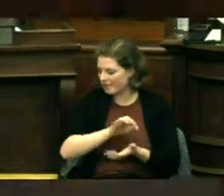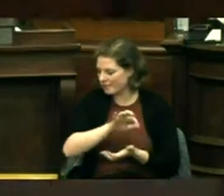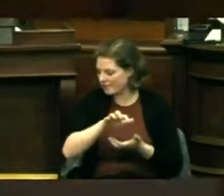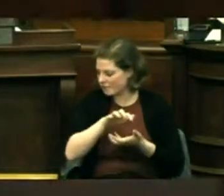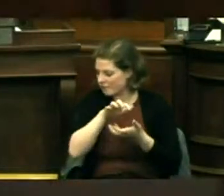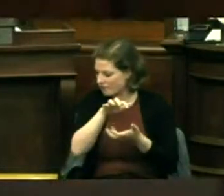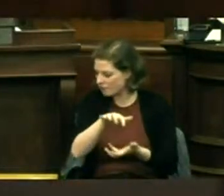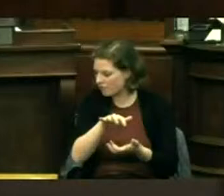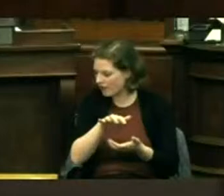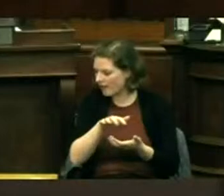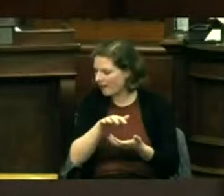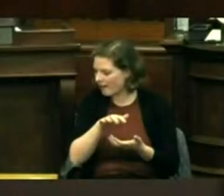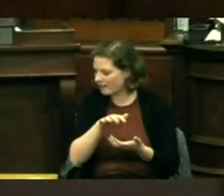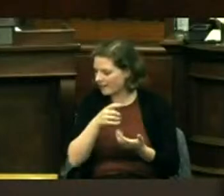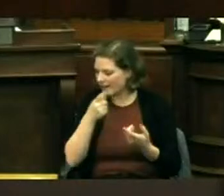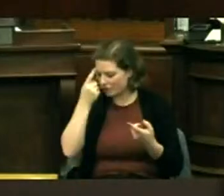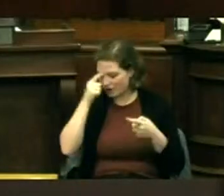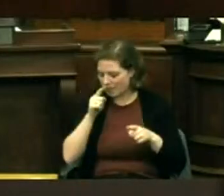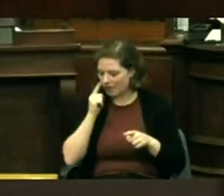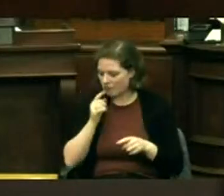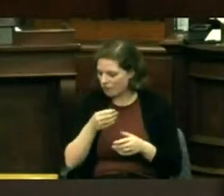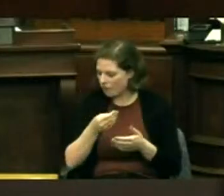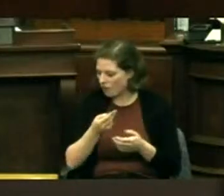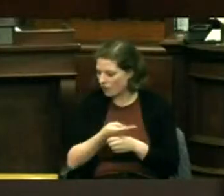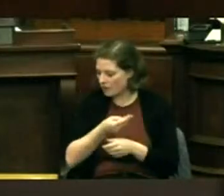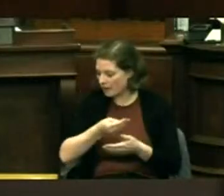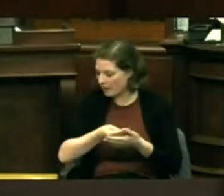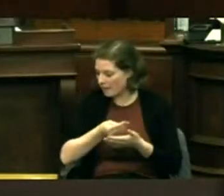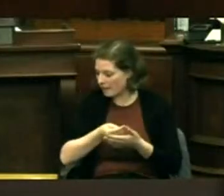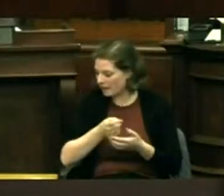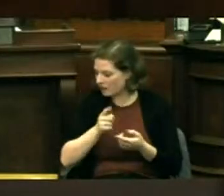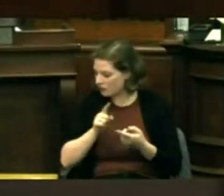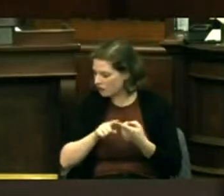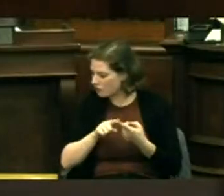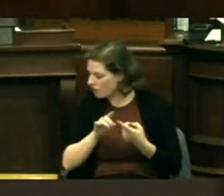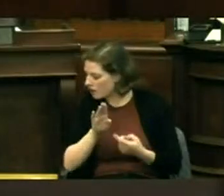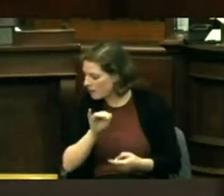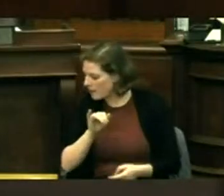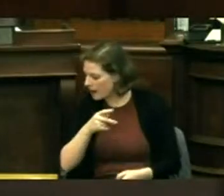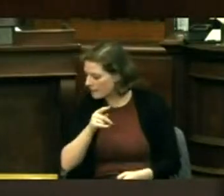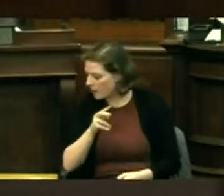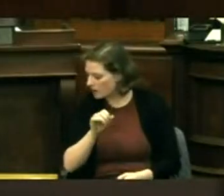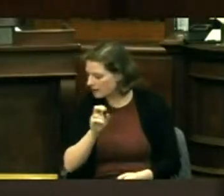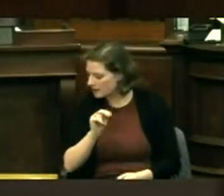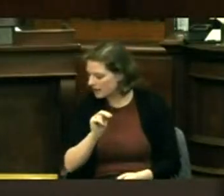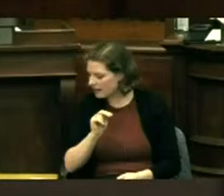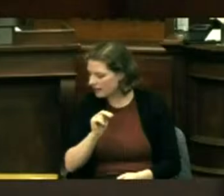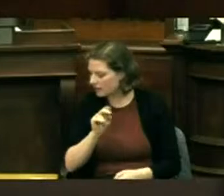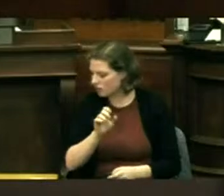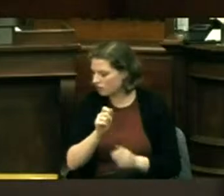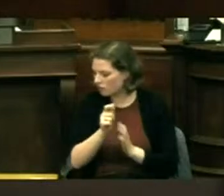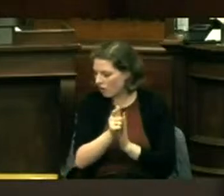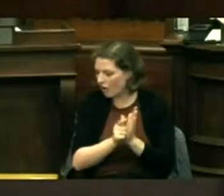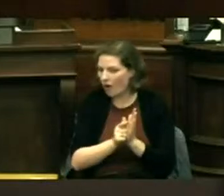you. Introductory number 430. Authorizing grant agreement and appropriation for bipartisan